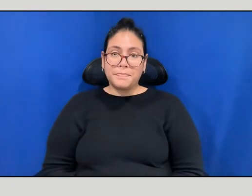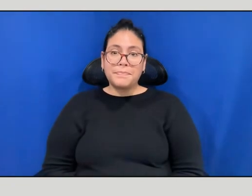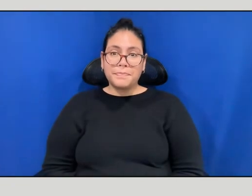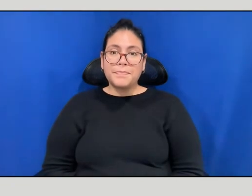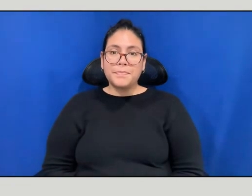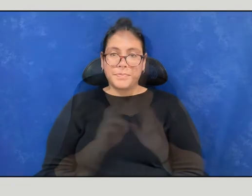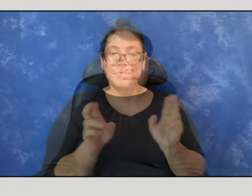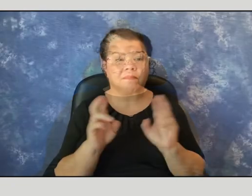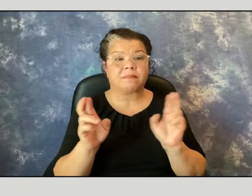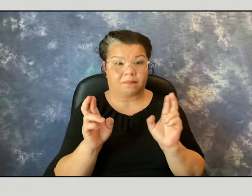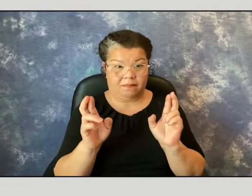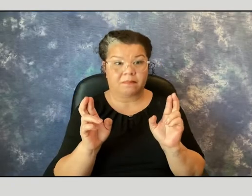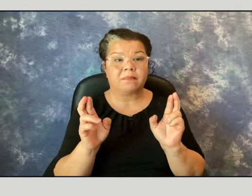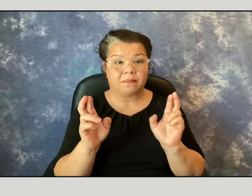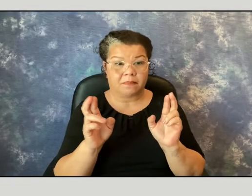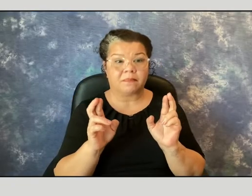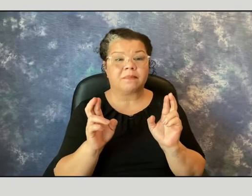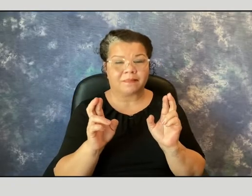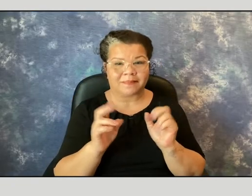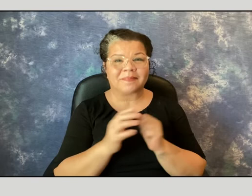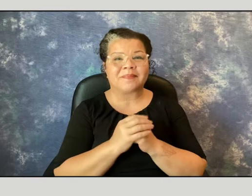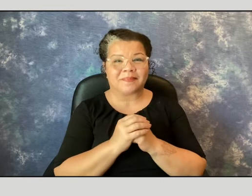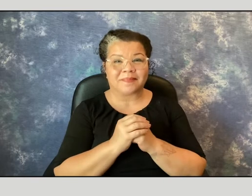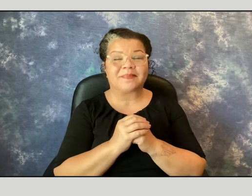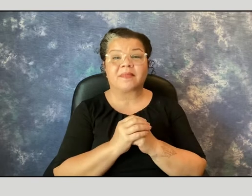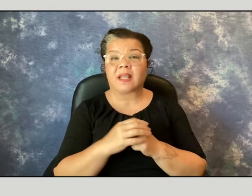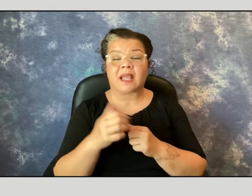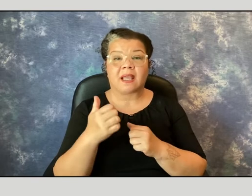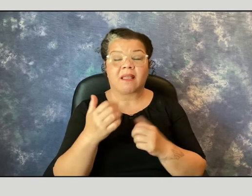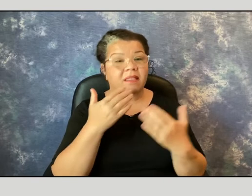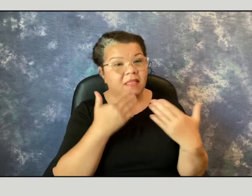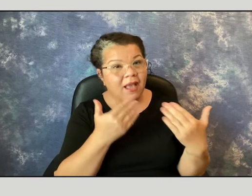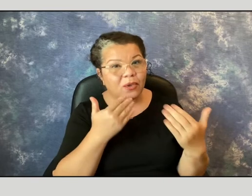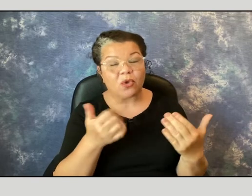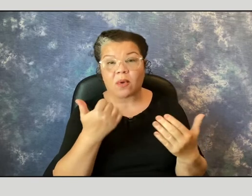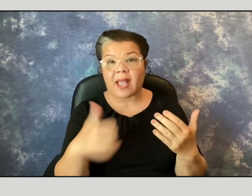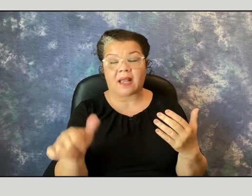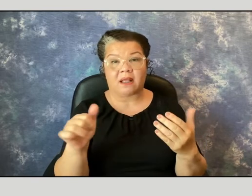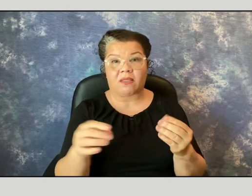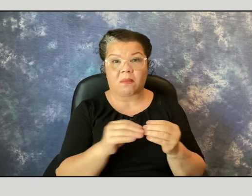Thank you. Anything else to add to changing racial identification?